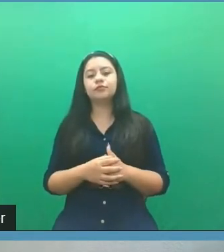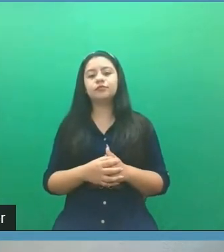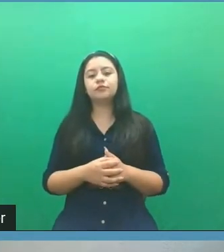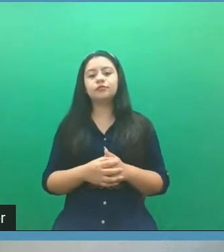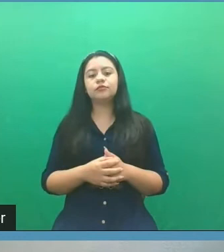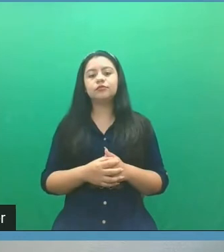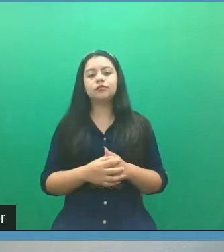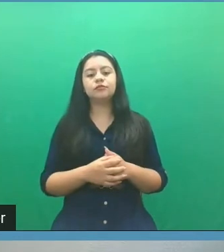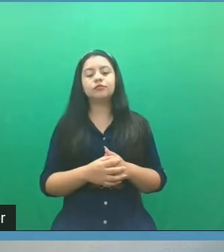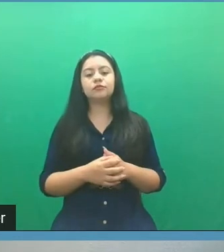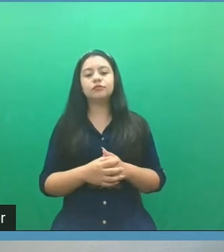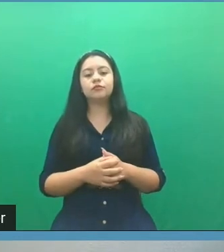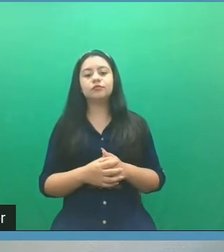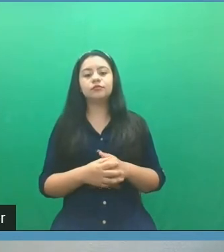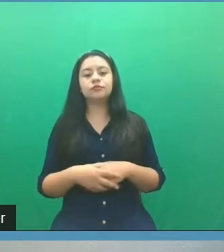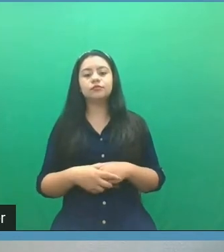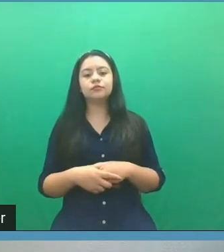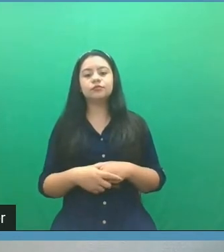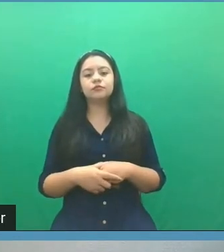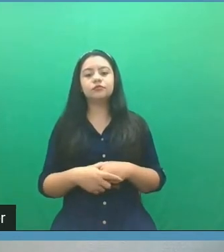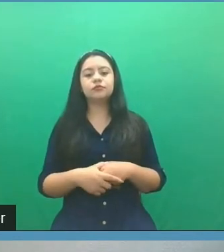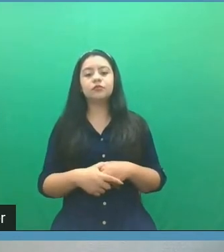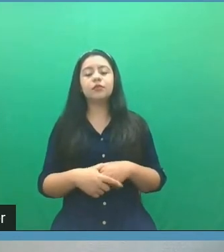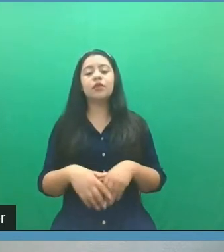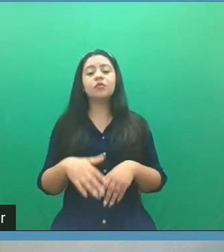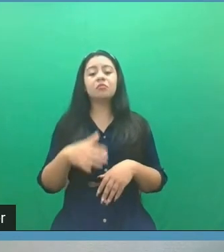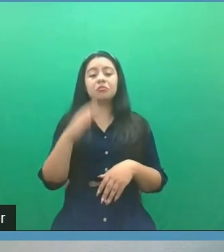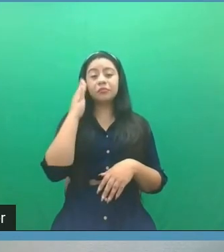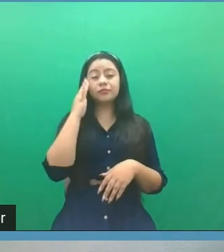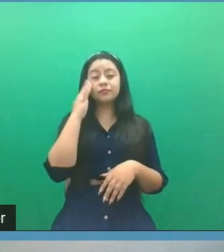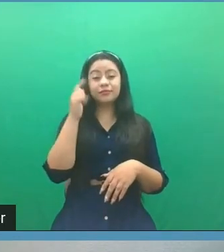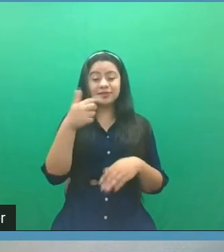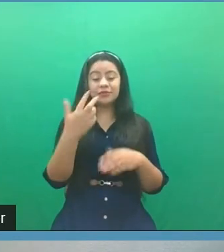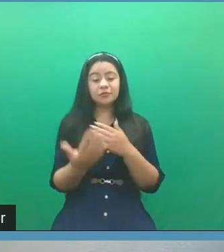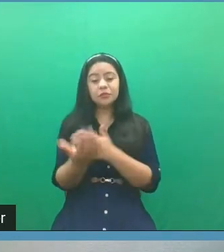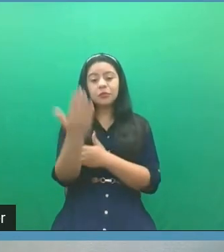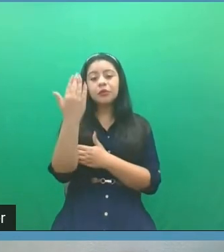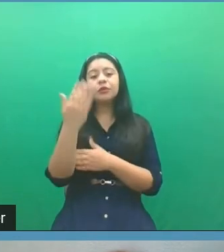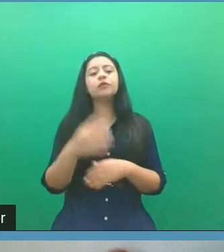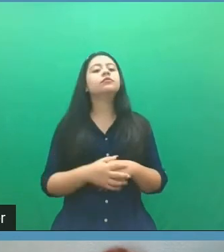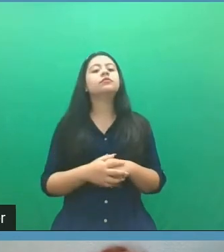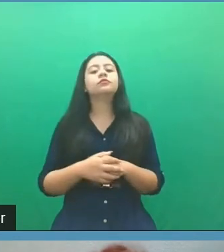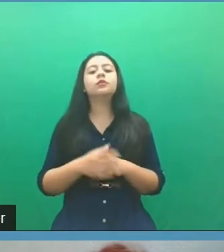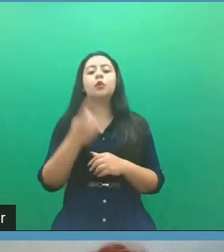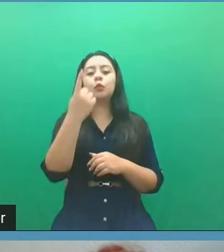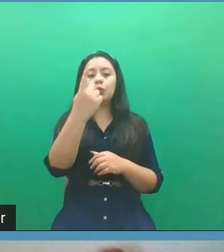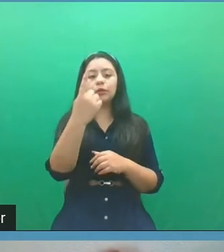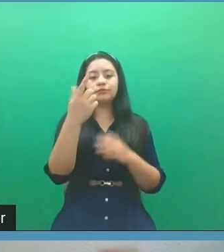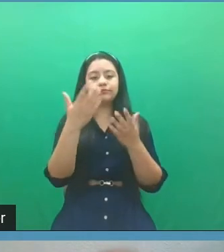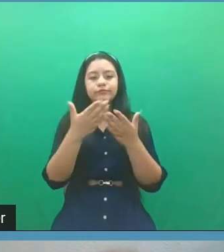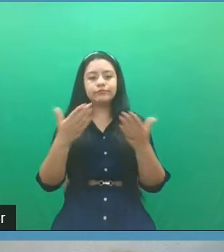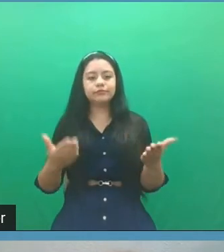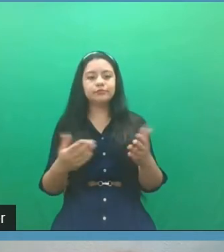well. So we were dealing with a scenario this morning where there was one artifact label for